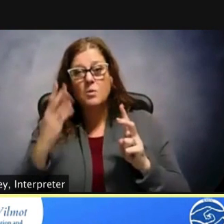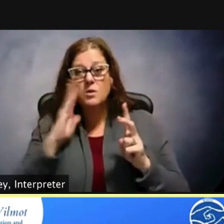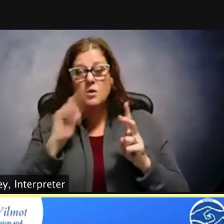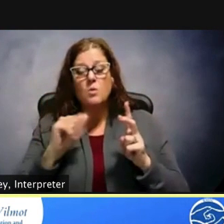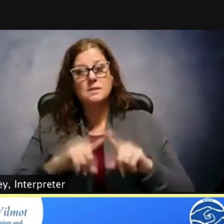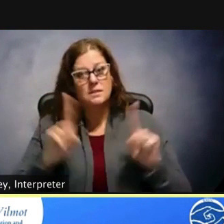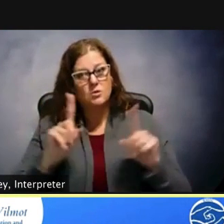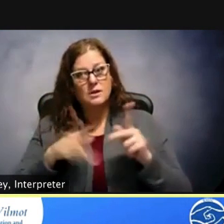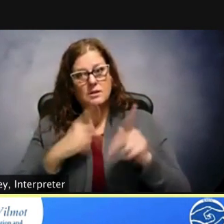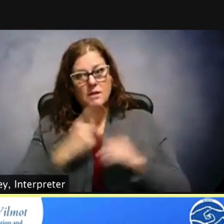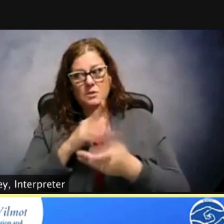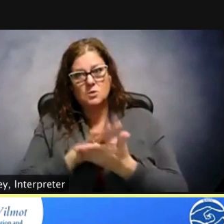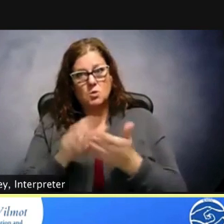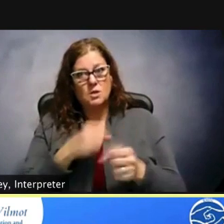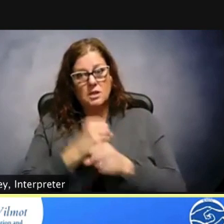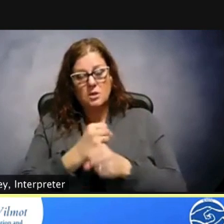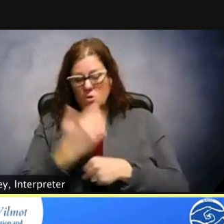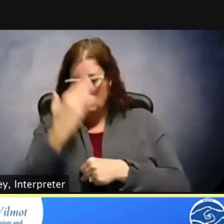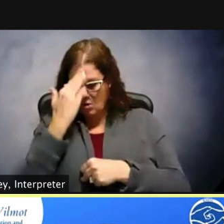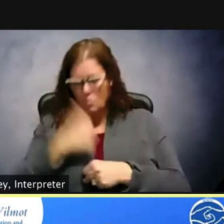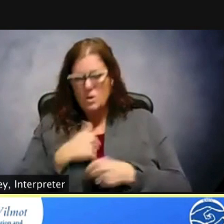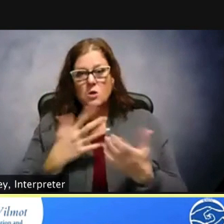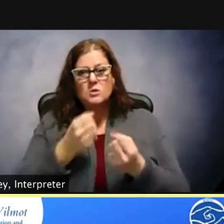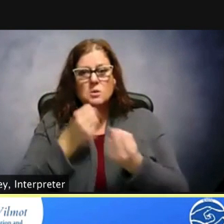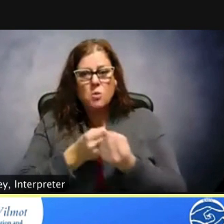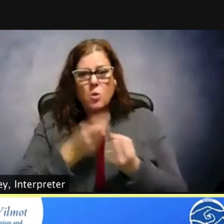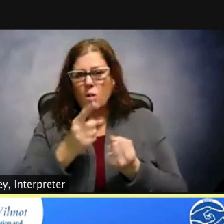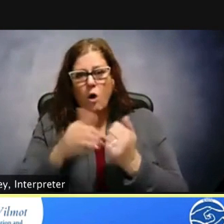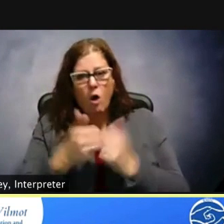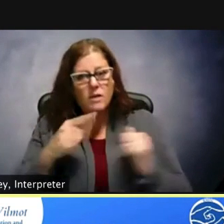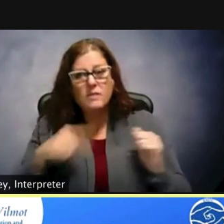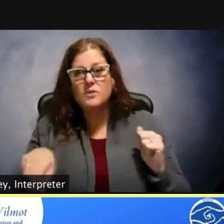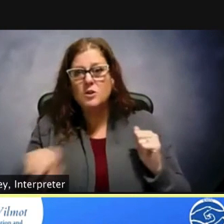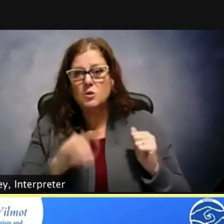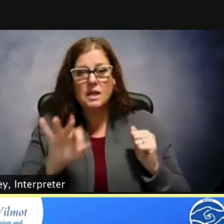school year. Just know that we are here to support you all! And if you have any more questions about